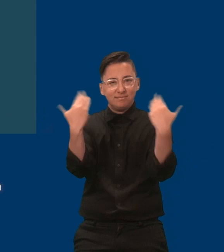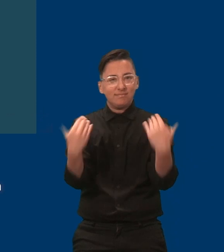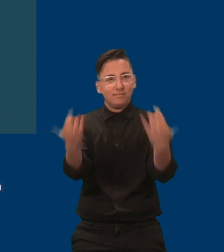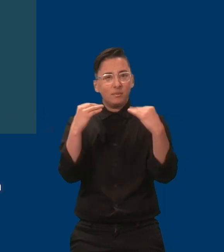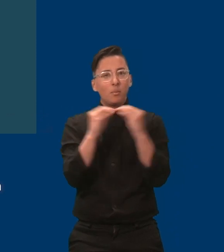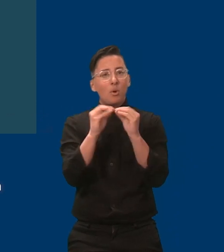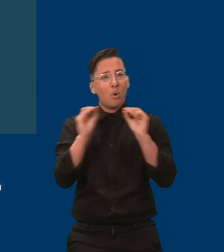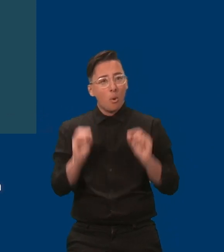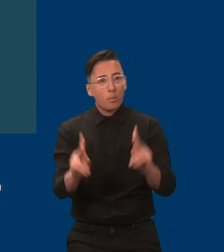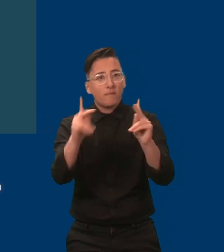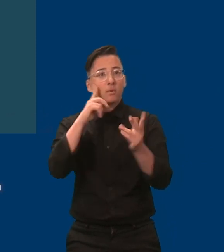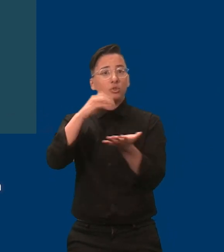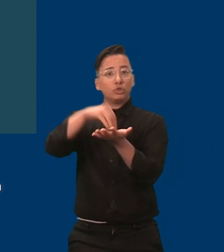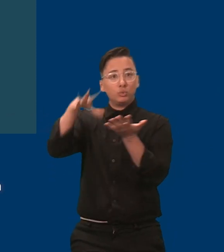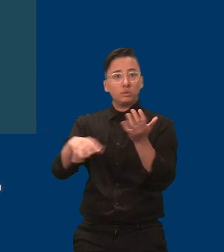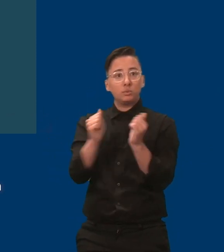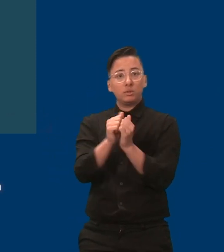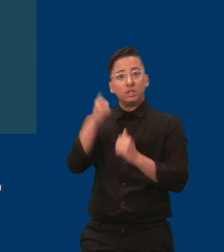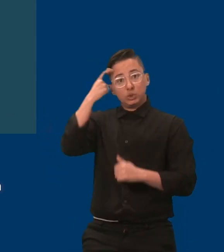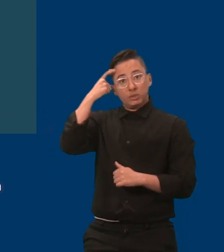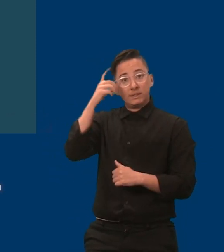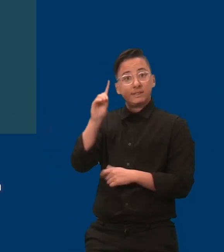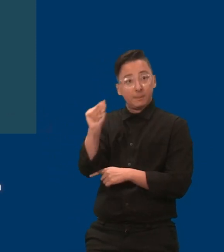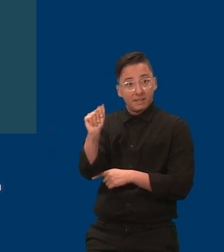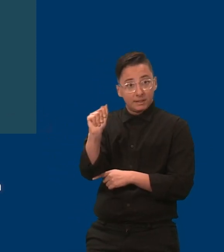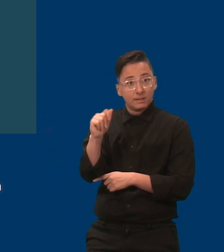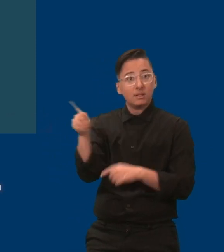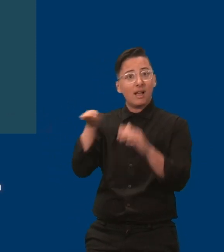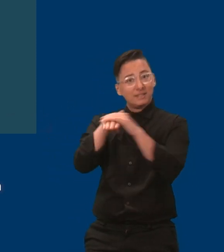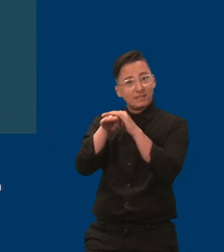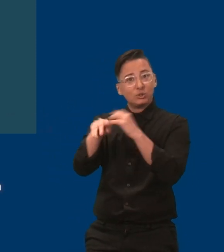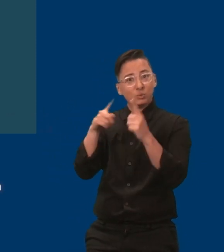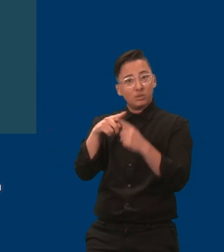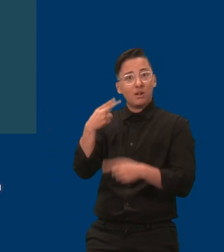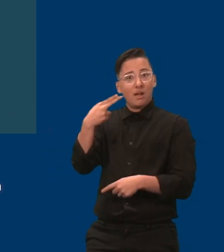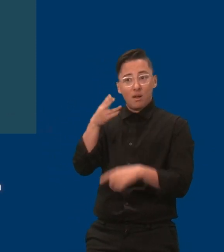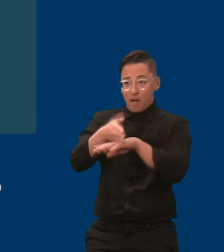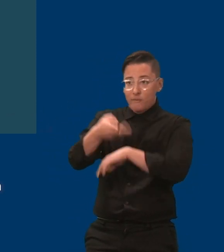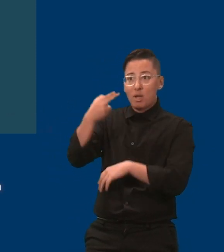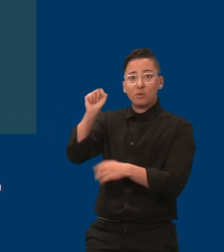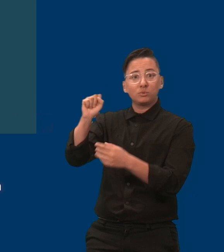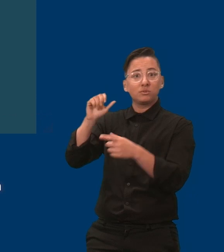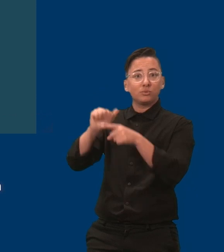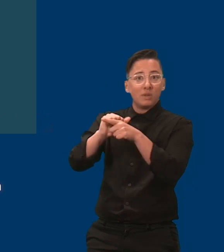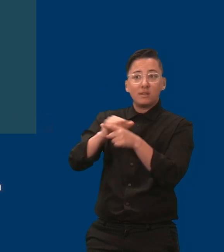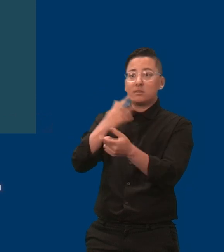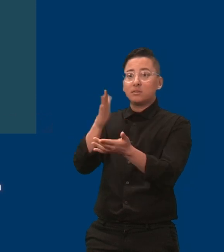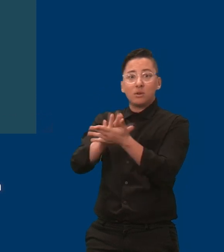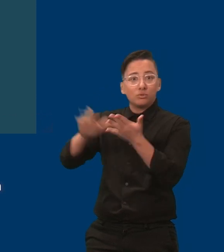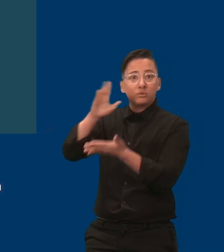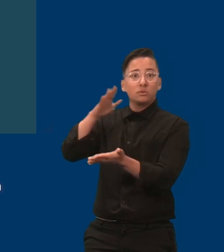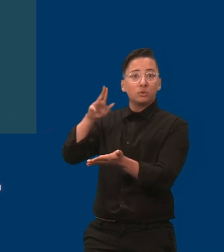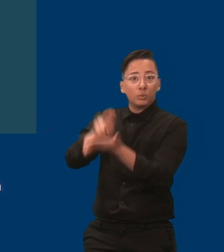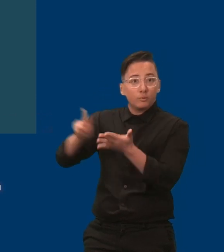to post-secondary education, a gateway to opportunity that has been narrow and impassable for far too long.